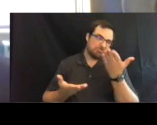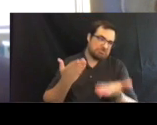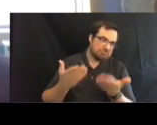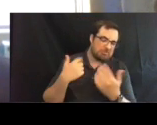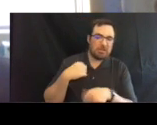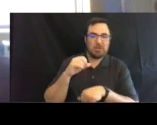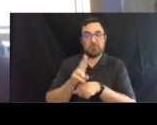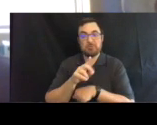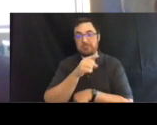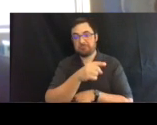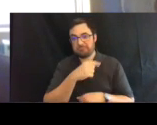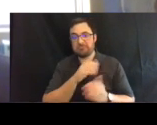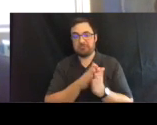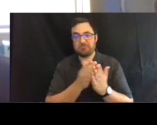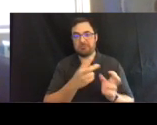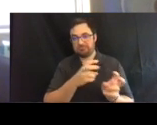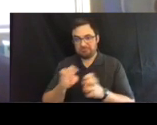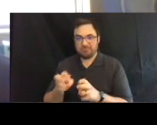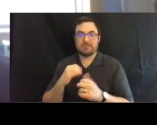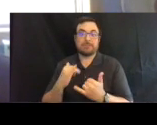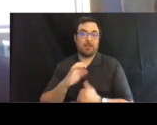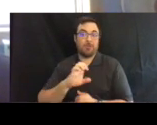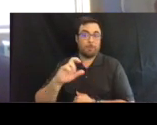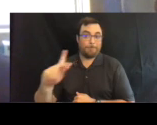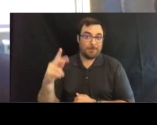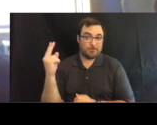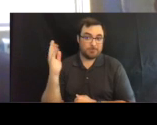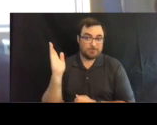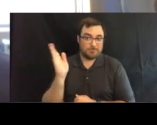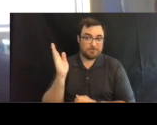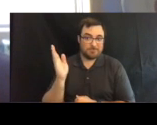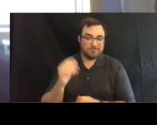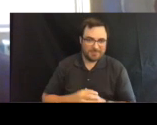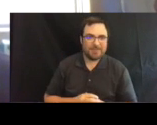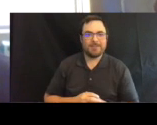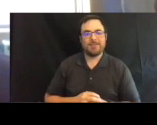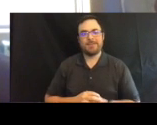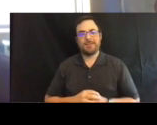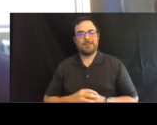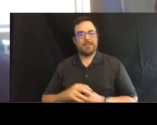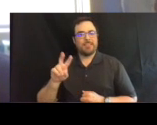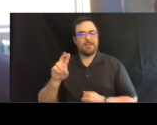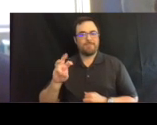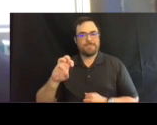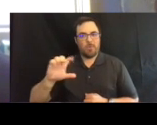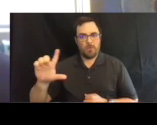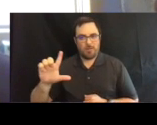on that let me go back to um and then the vowel one is very similar